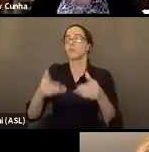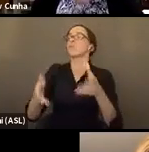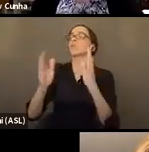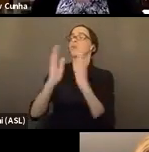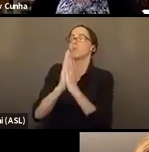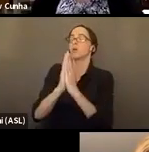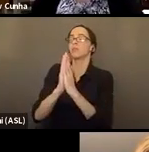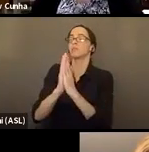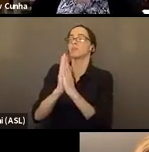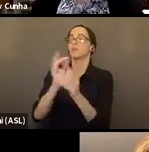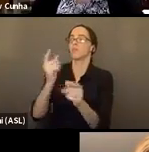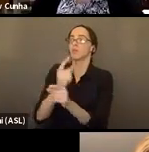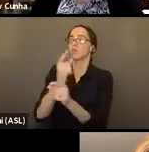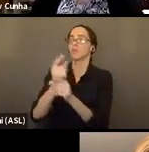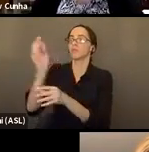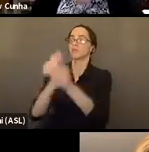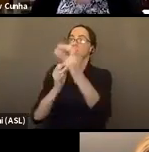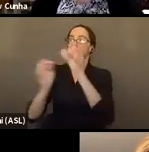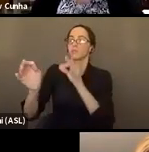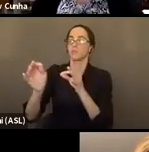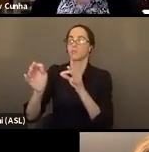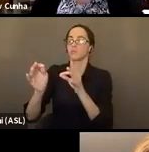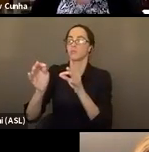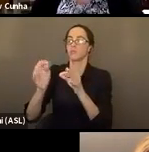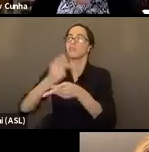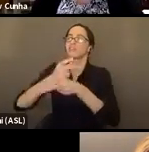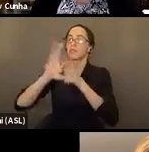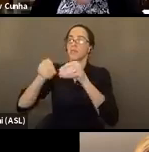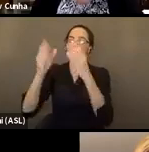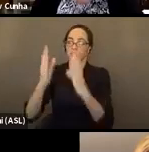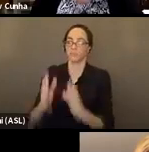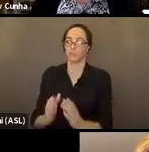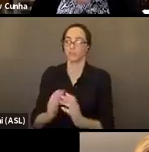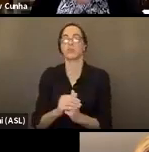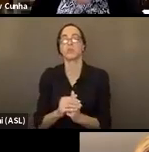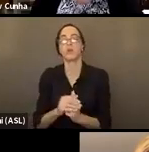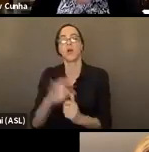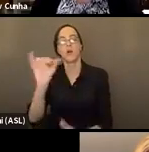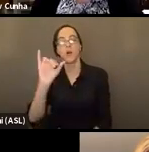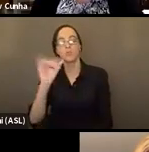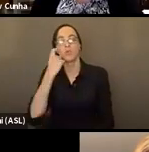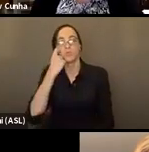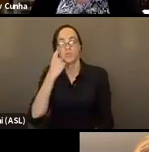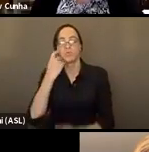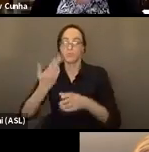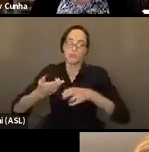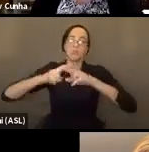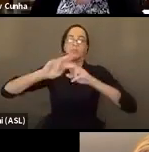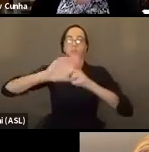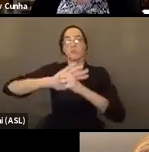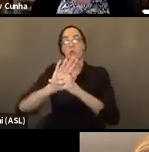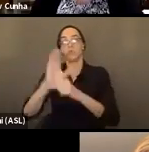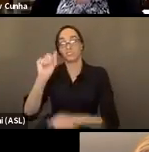as shirley mentioned the recent uptick in the covid cases nationally i want to make sure that